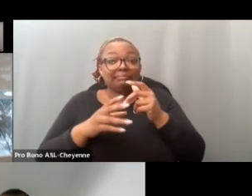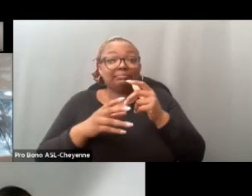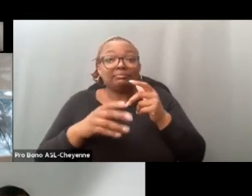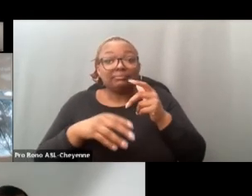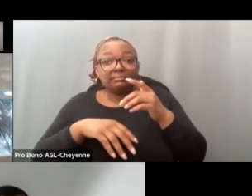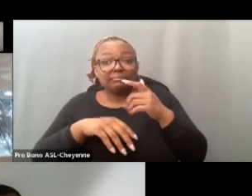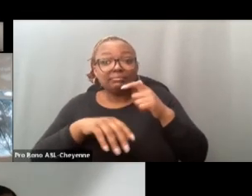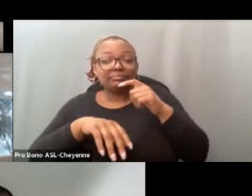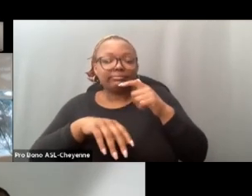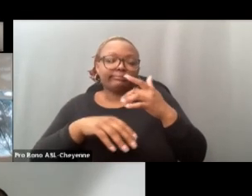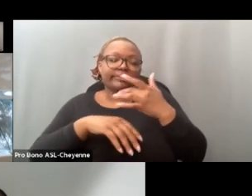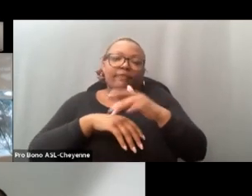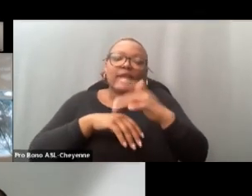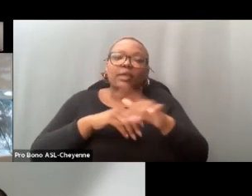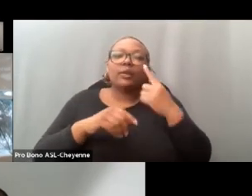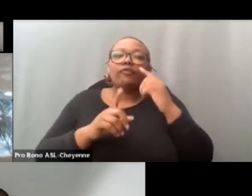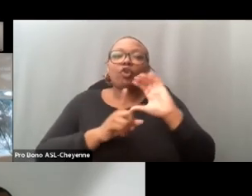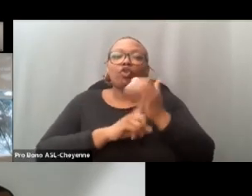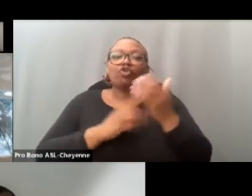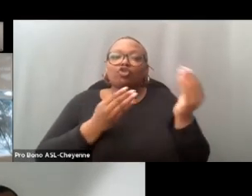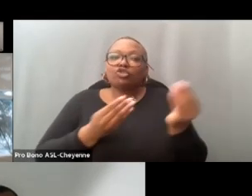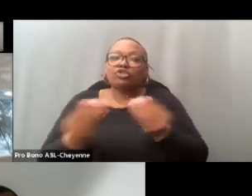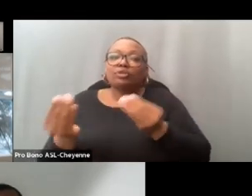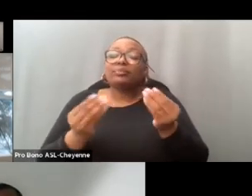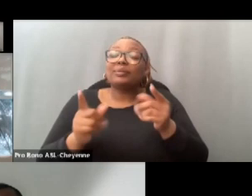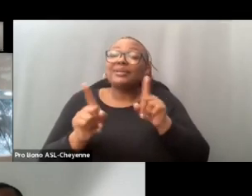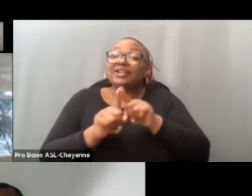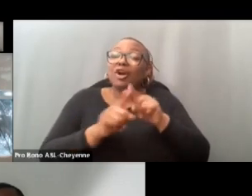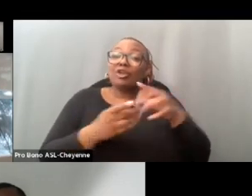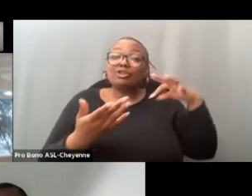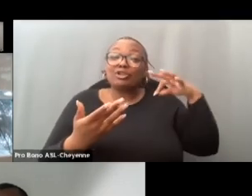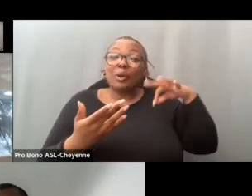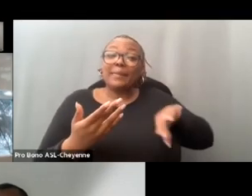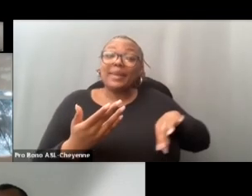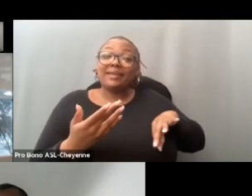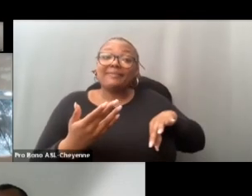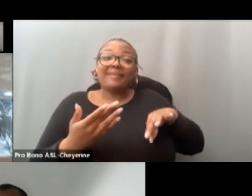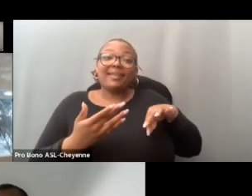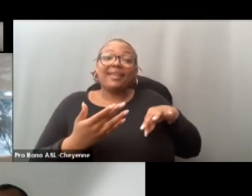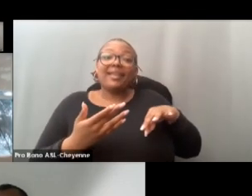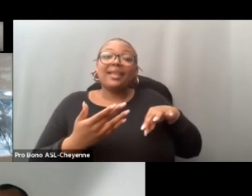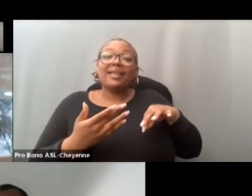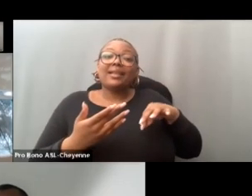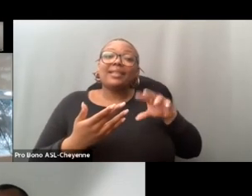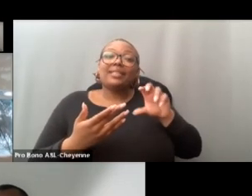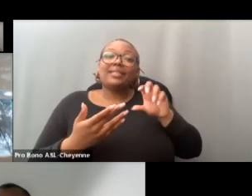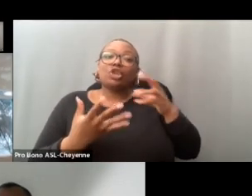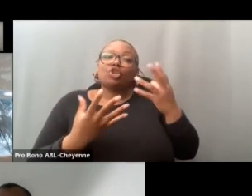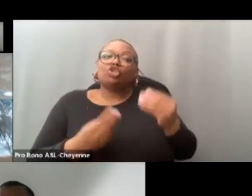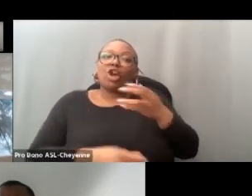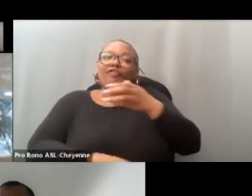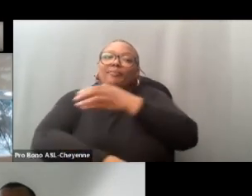and to leverage the soft power in a way that is useful,